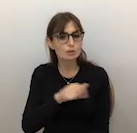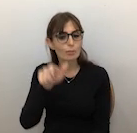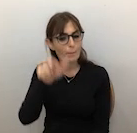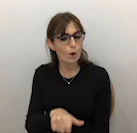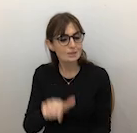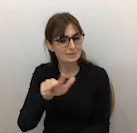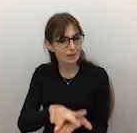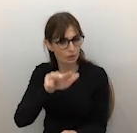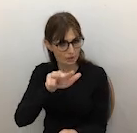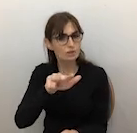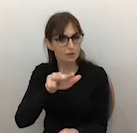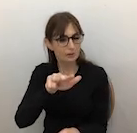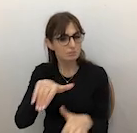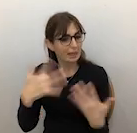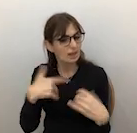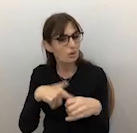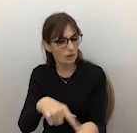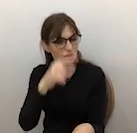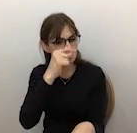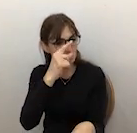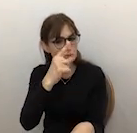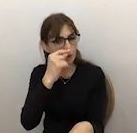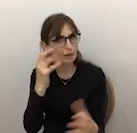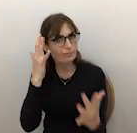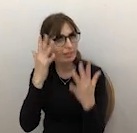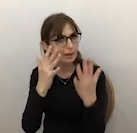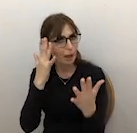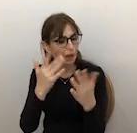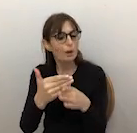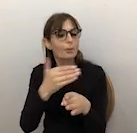persons' declaration and questions or matters a director should consider